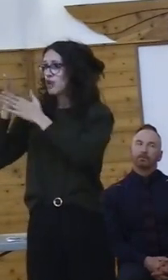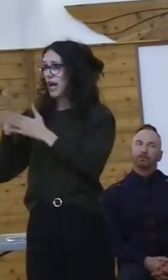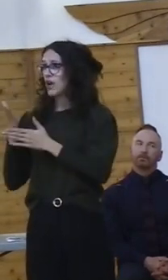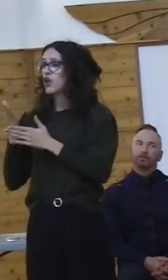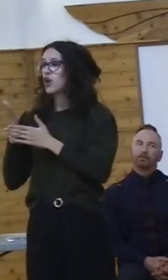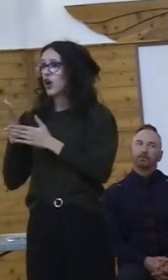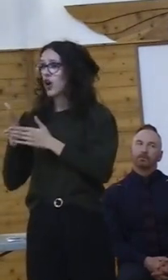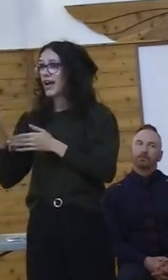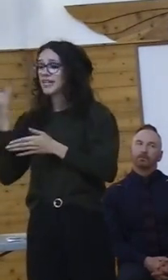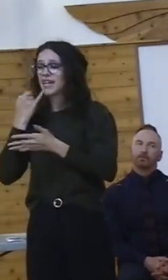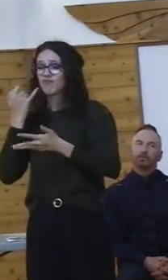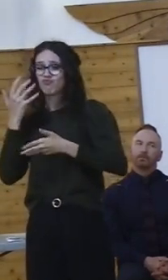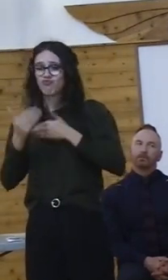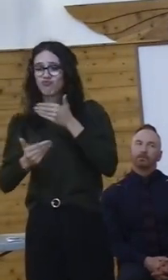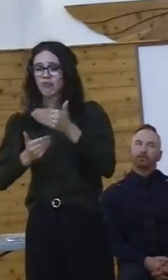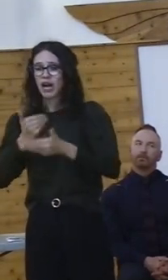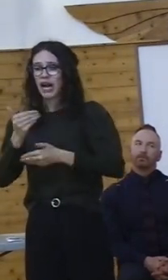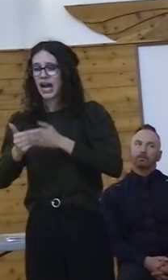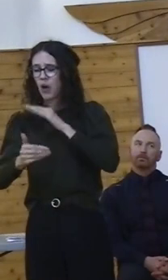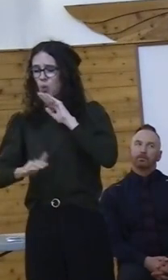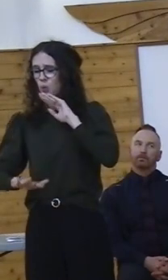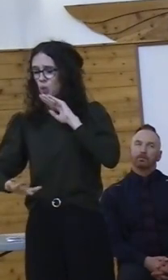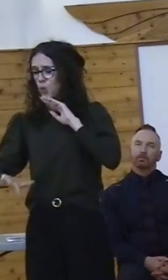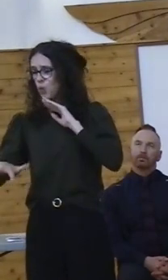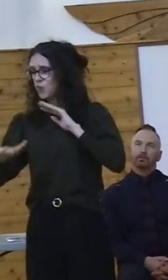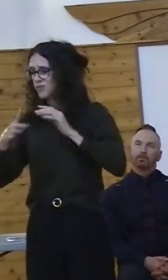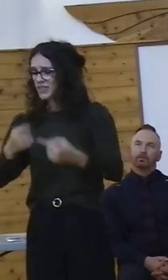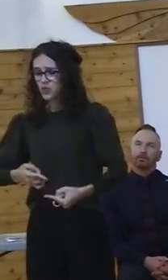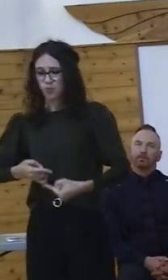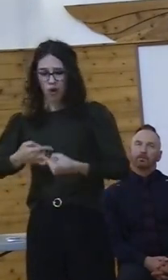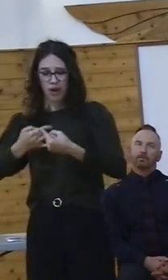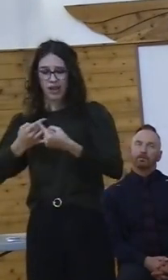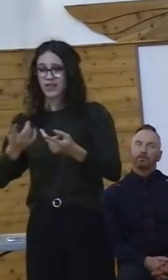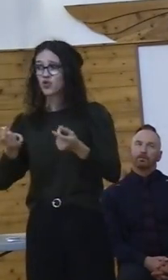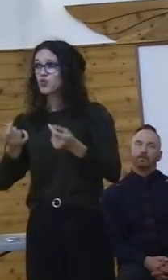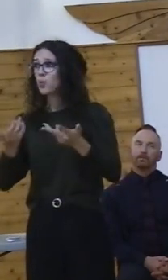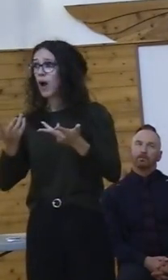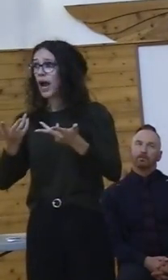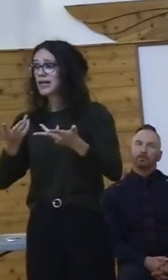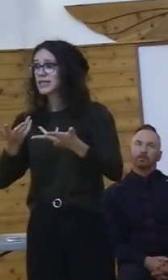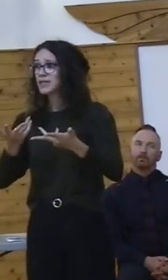we have a hard time all we have to do is put our feet down to Mother Earth and ask her to take care of us.